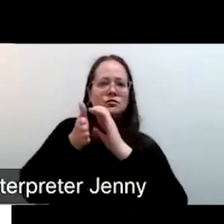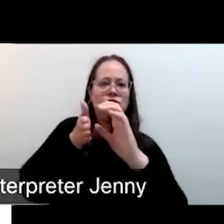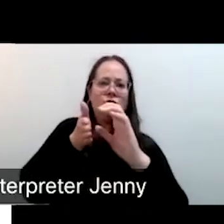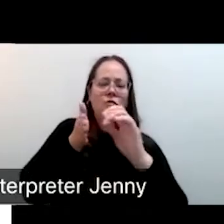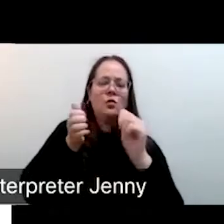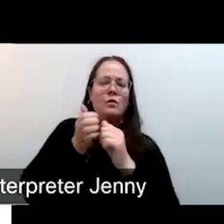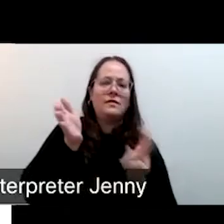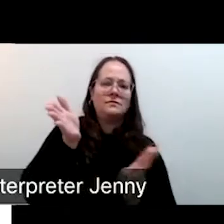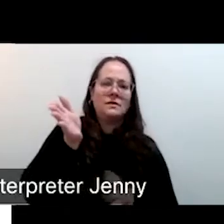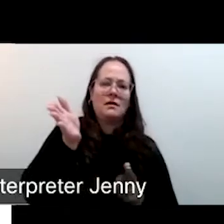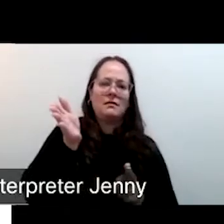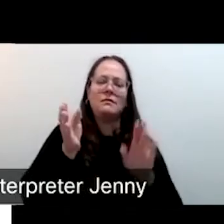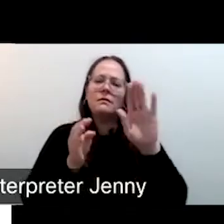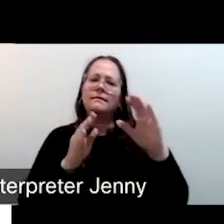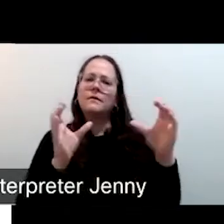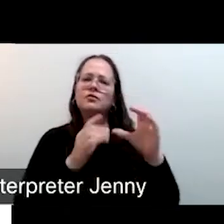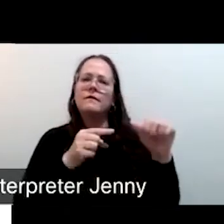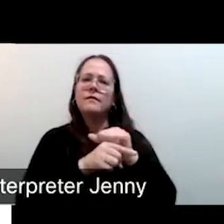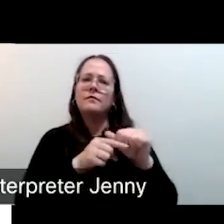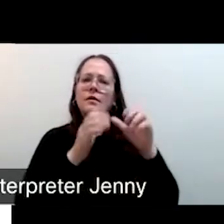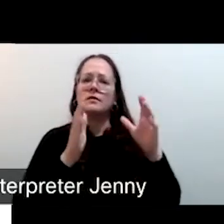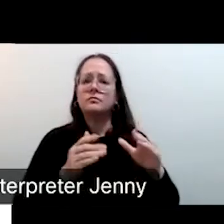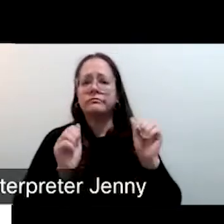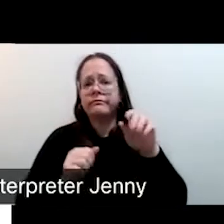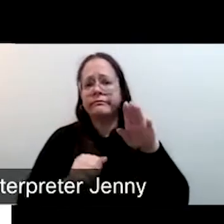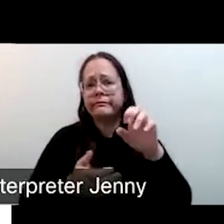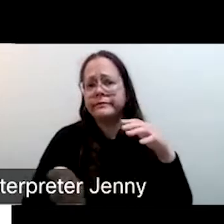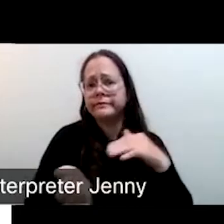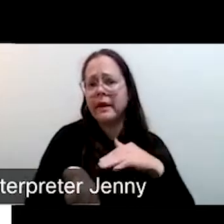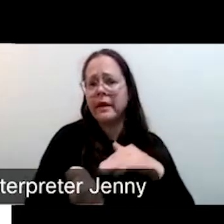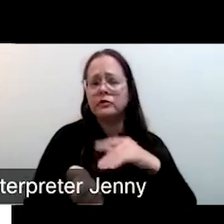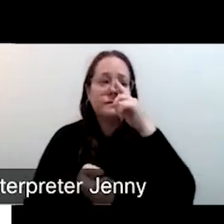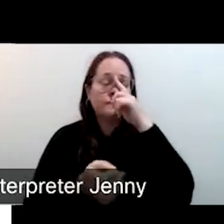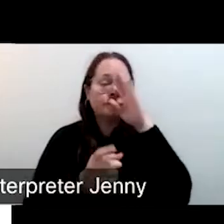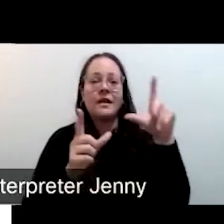A certifying practitioner can be your doctor, a licensed medical professional, a licensed